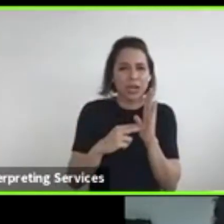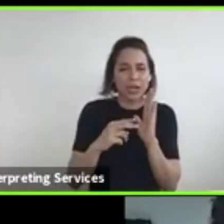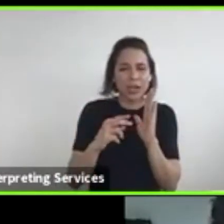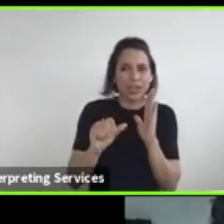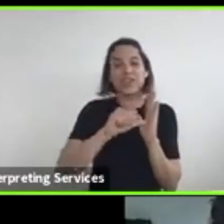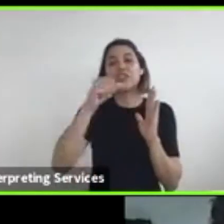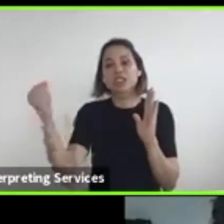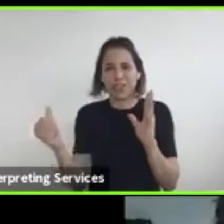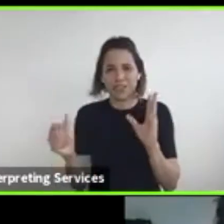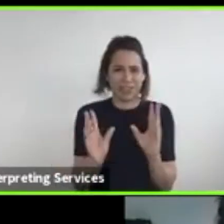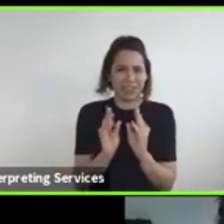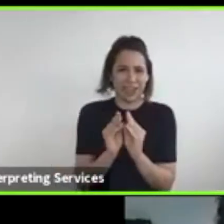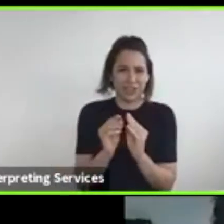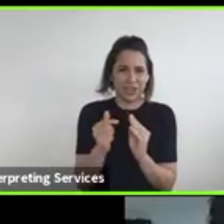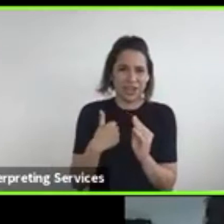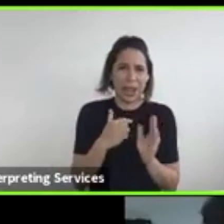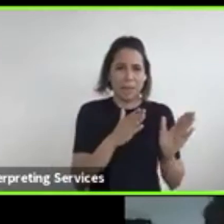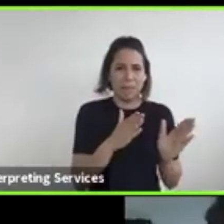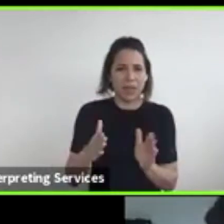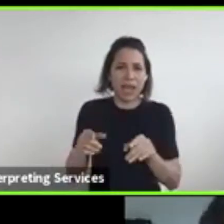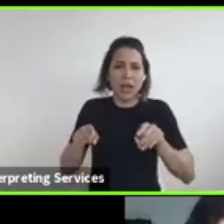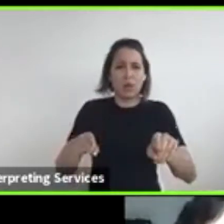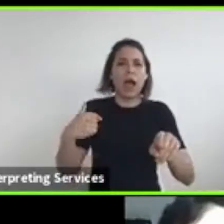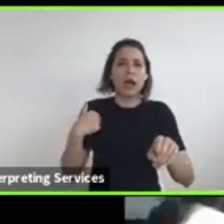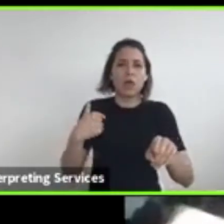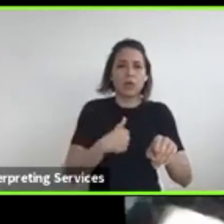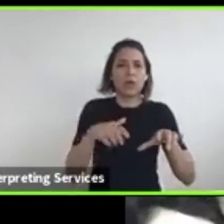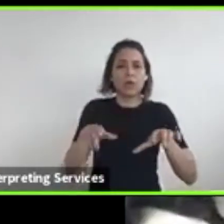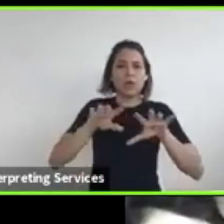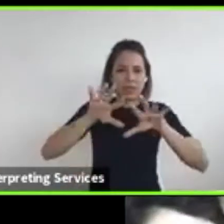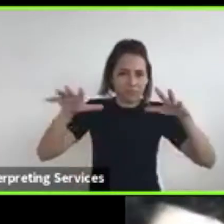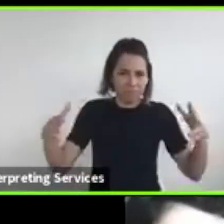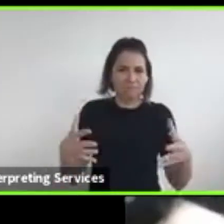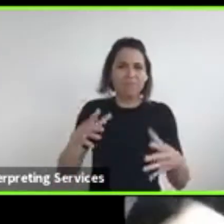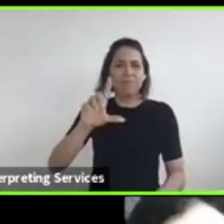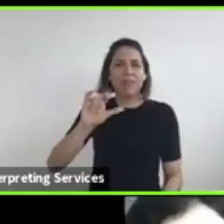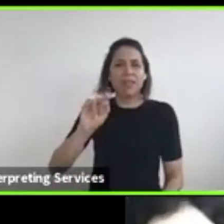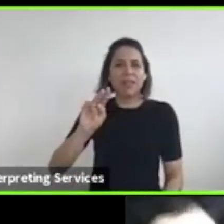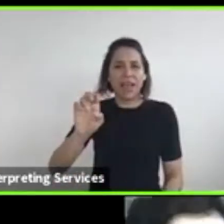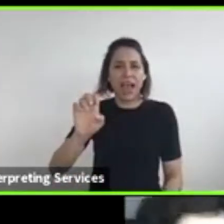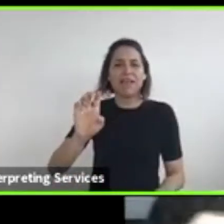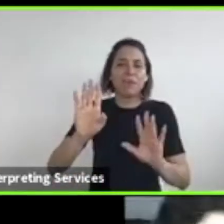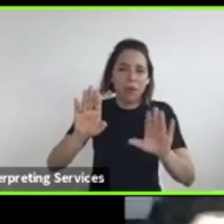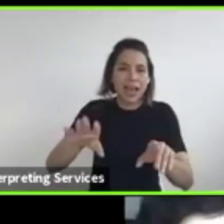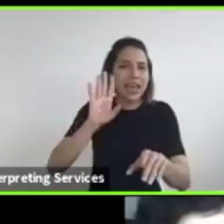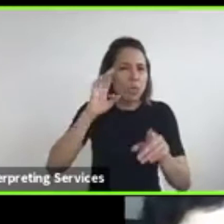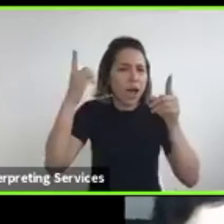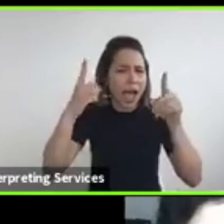FOR WHEN WE WERE DOING THIS SYMPOSIUM TOGETHER LIVE. AND THIS WILL HAPPEN LATER IN THE YEAR, YOU KNOW, IN PERSON IF WE CAN OR IN